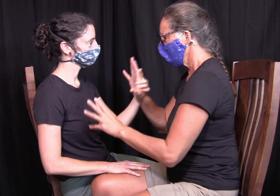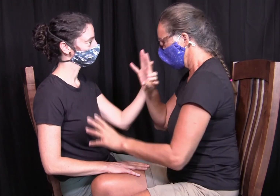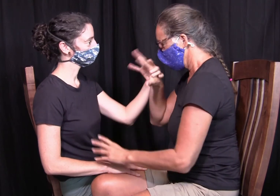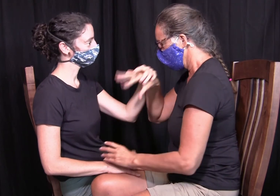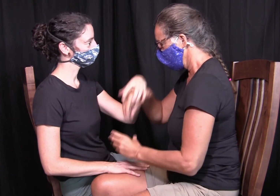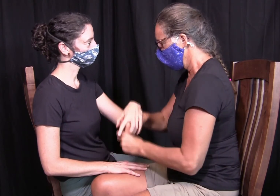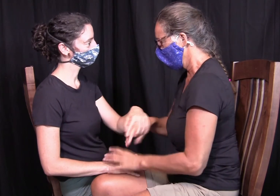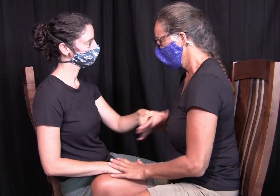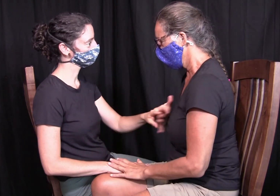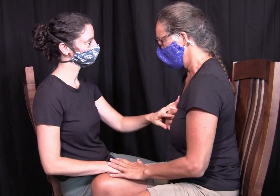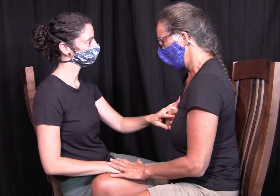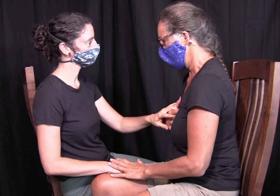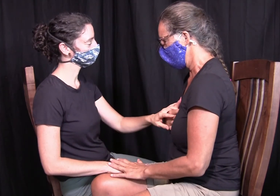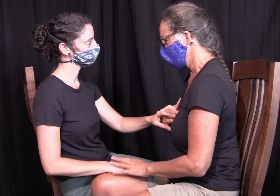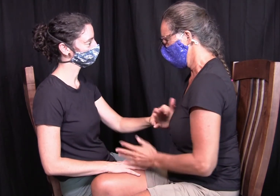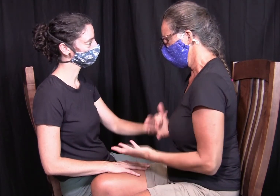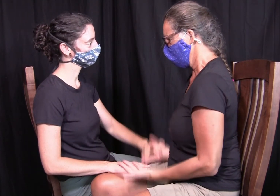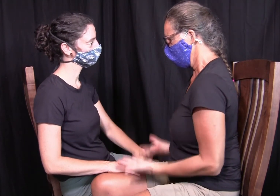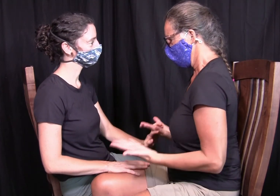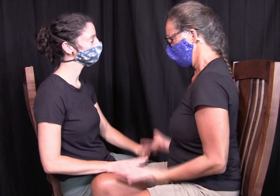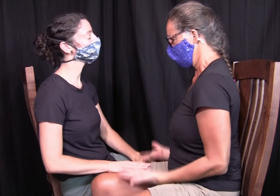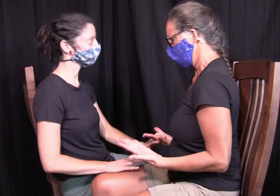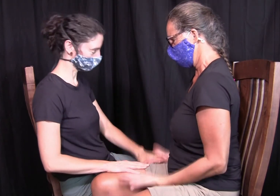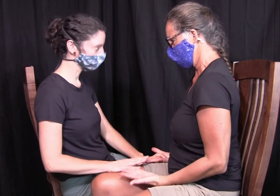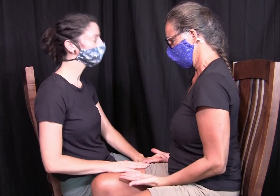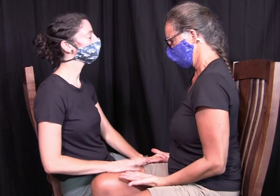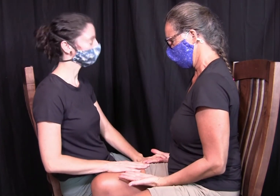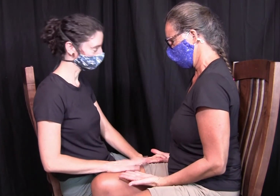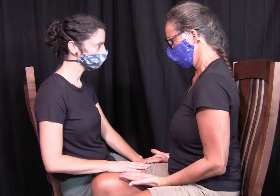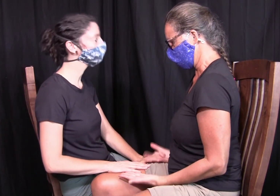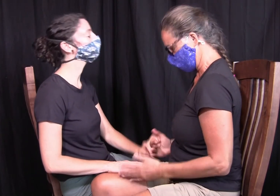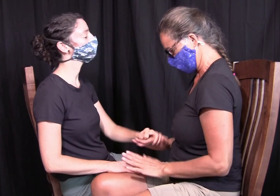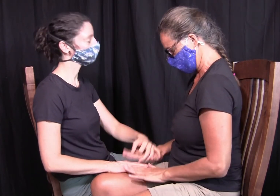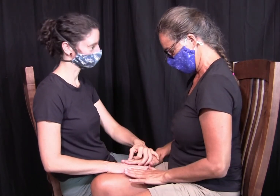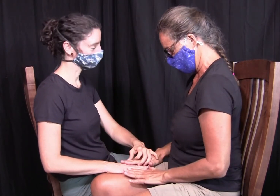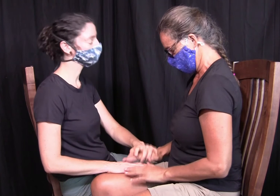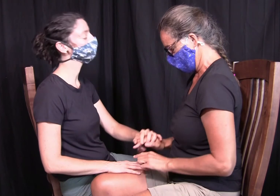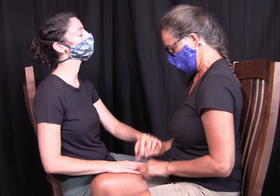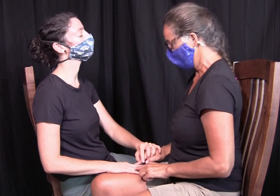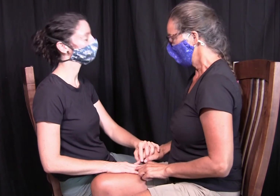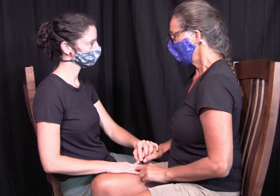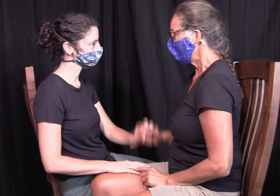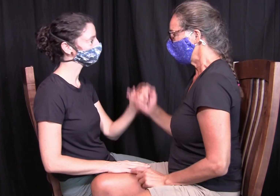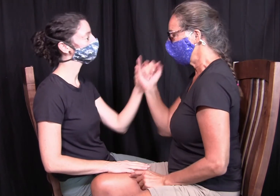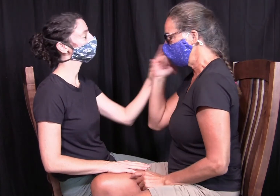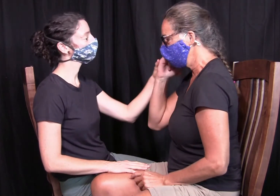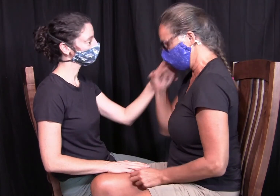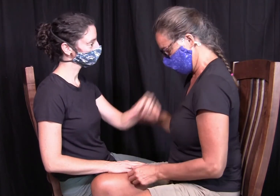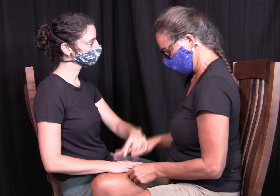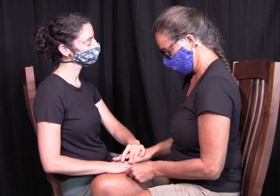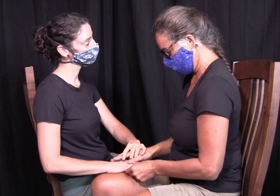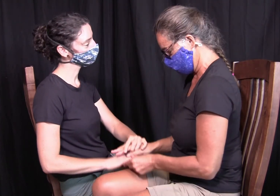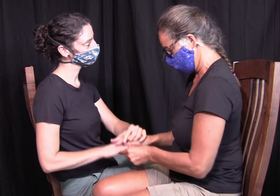If you were to keep your hand on your own leg, I would have no idea about how you were feeling as you received my message.